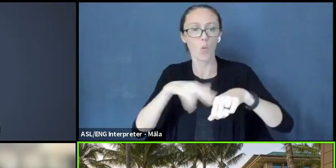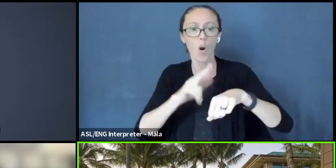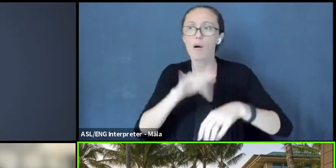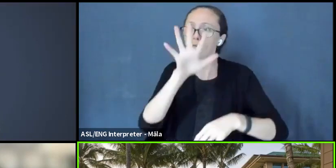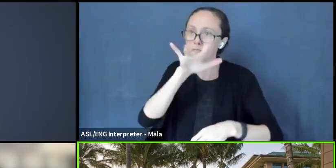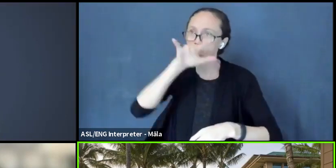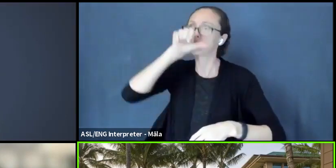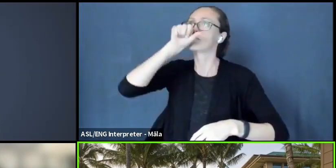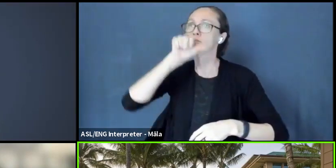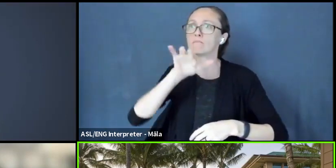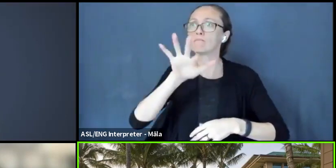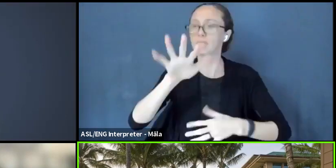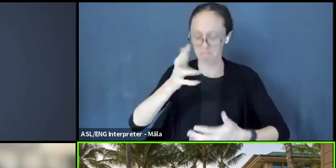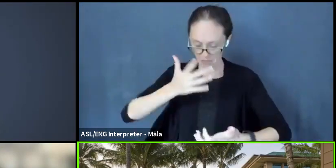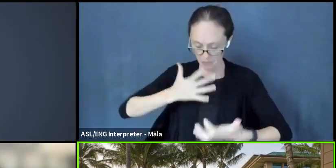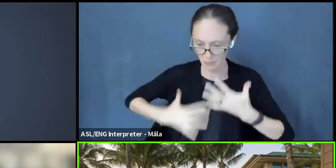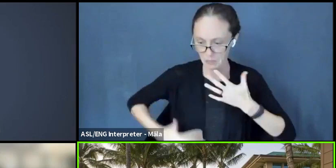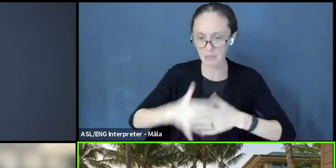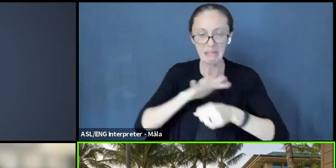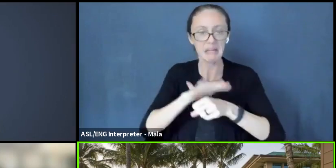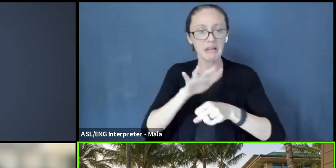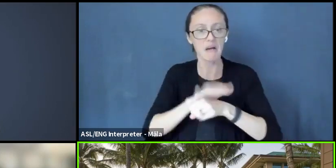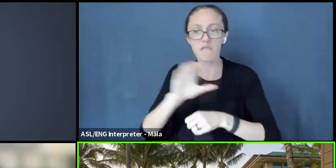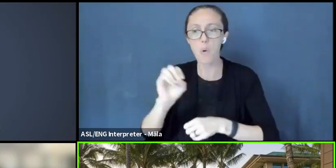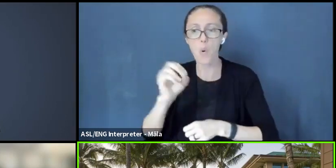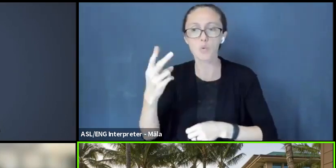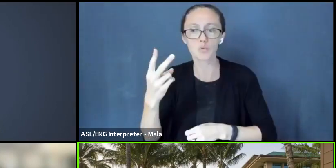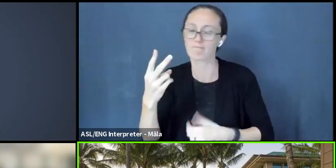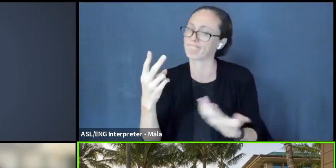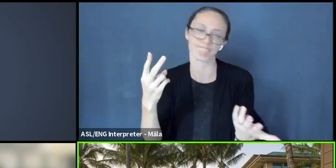need supplemental oxygen.